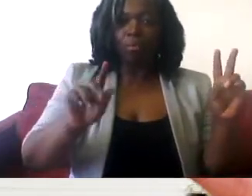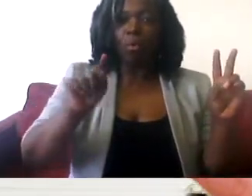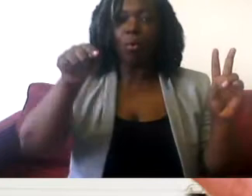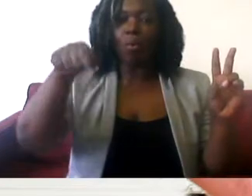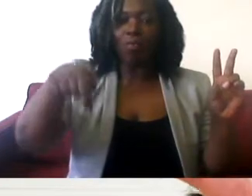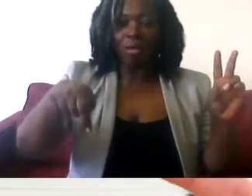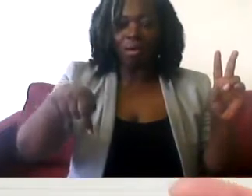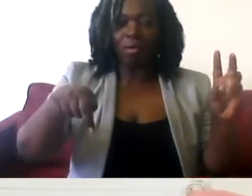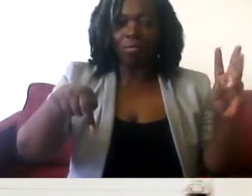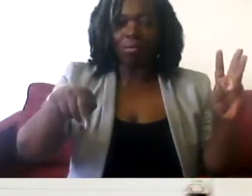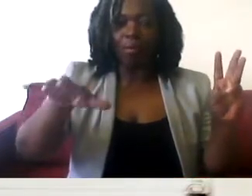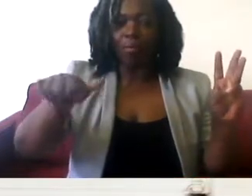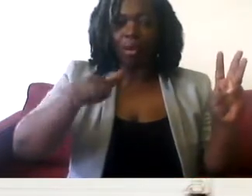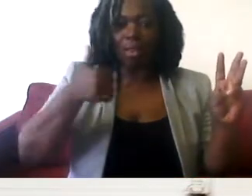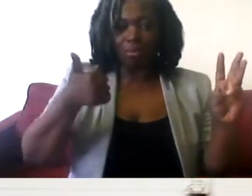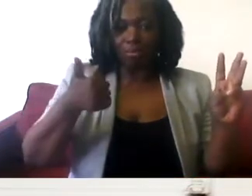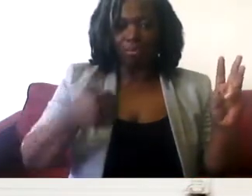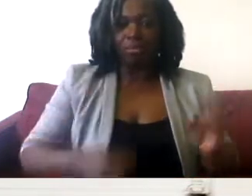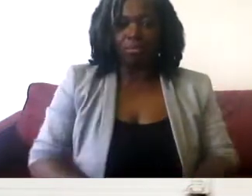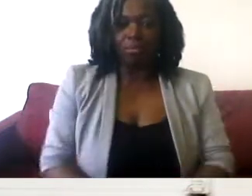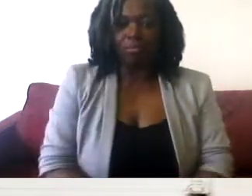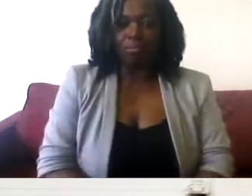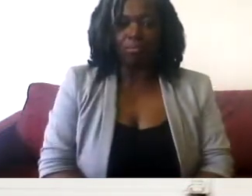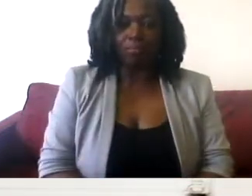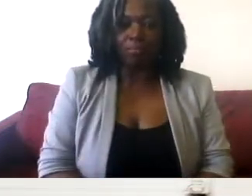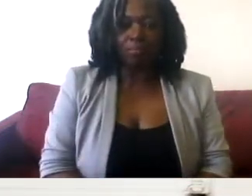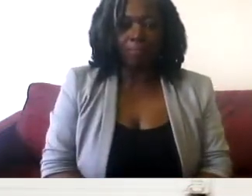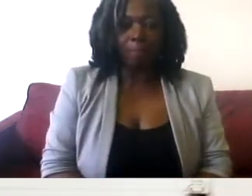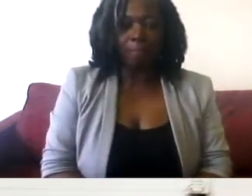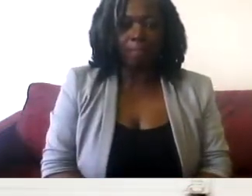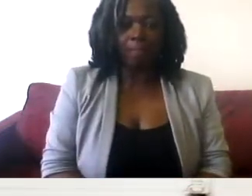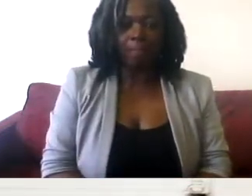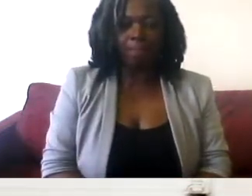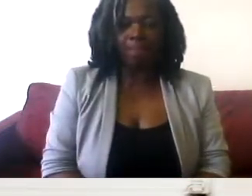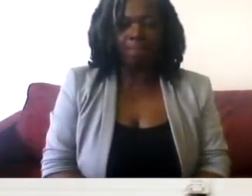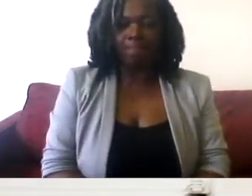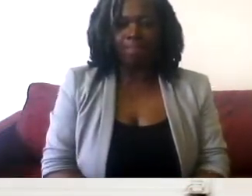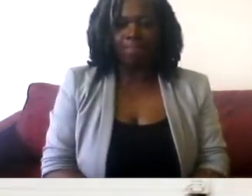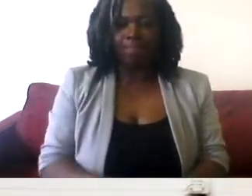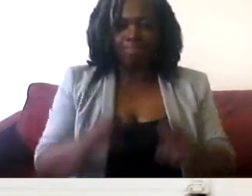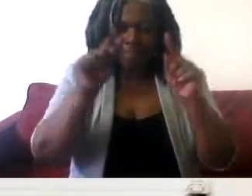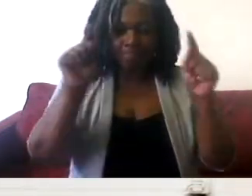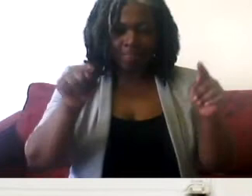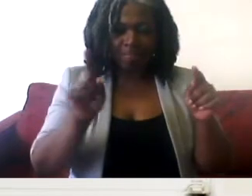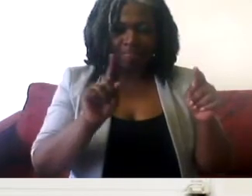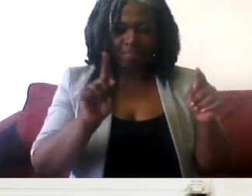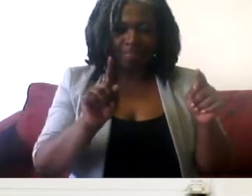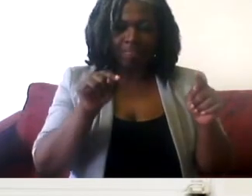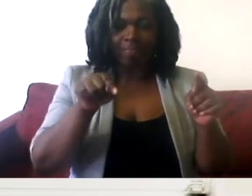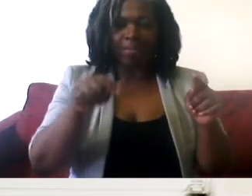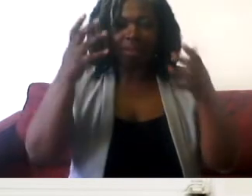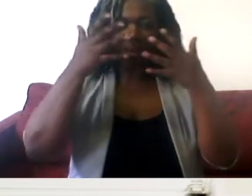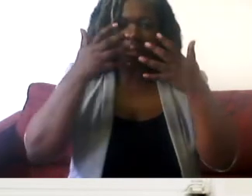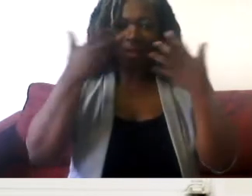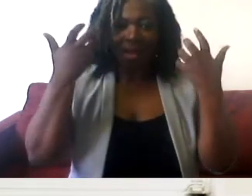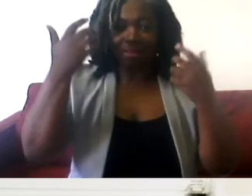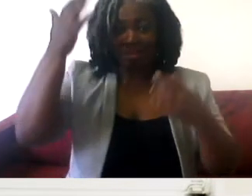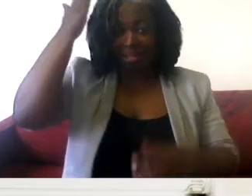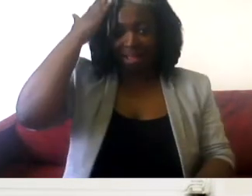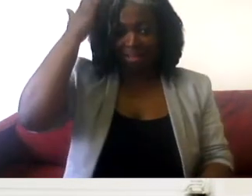over the second and pull out the third this leaves us with a cat head.